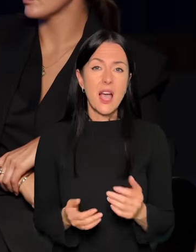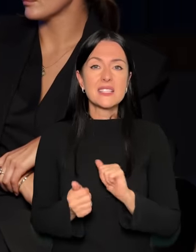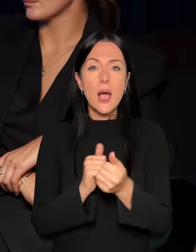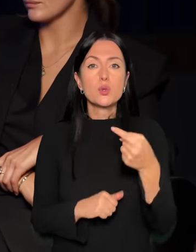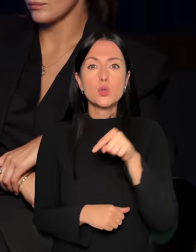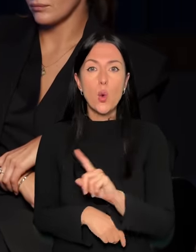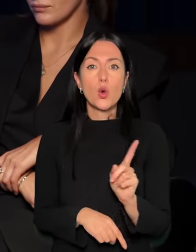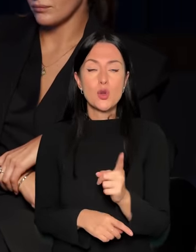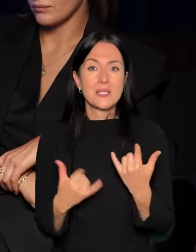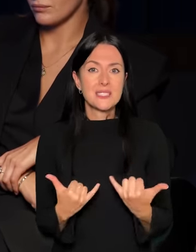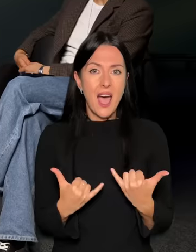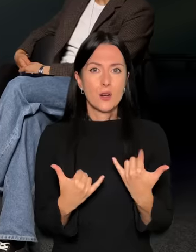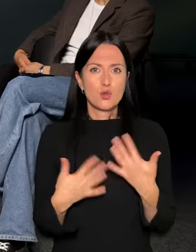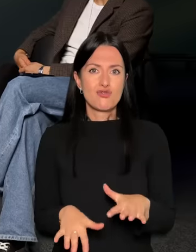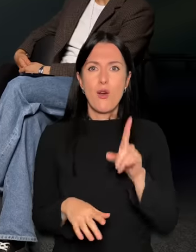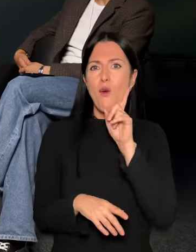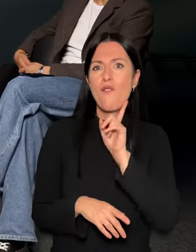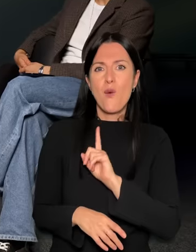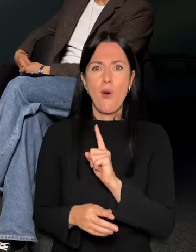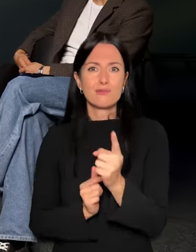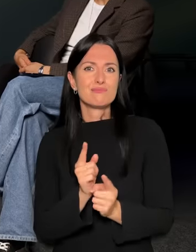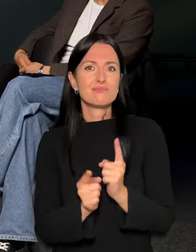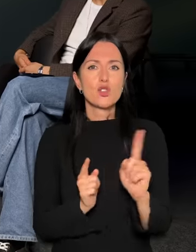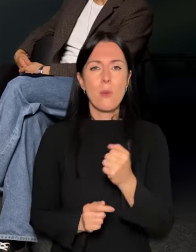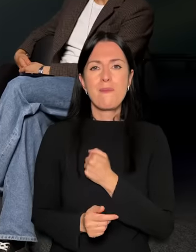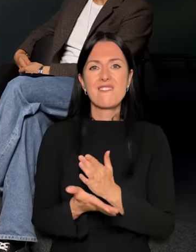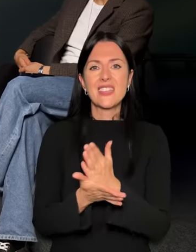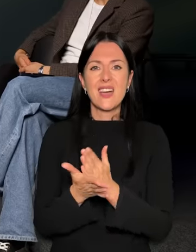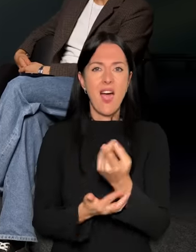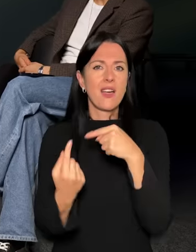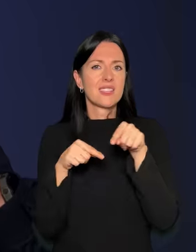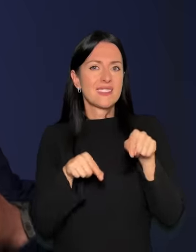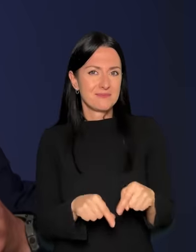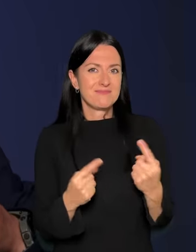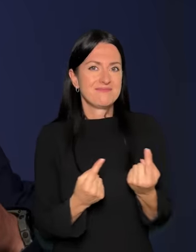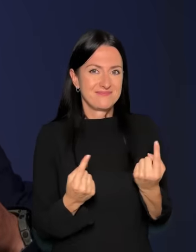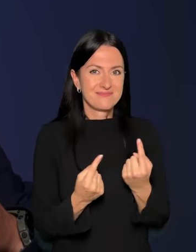instead of making the environment comfortable now for veterans to return to civilian life, they